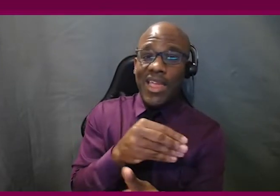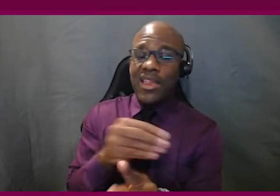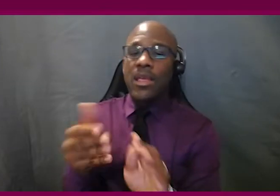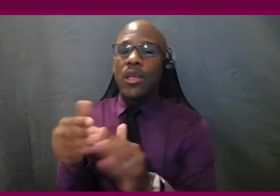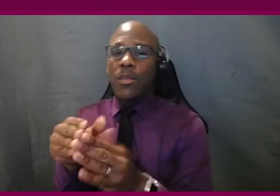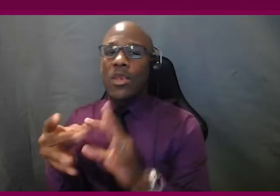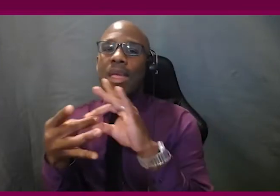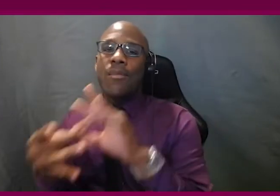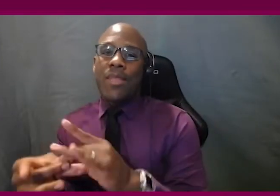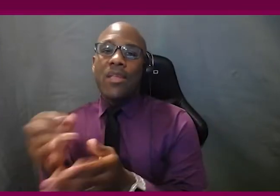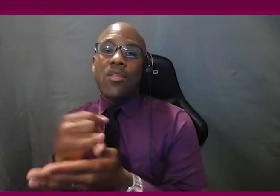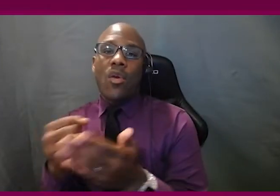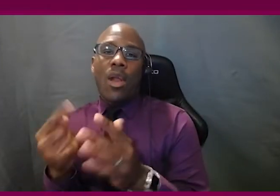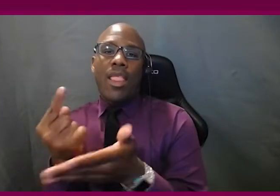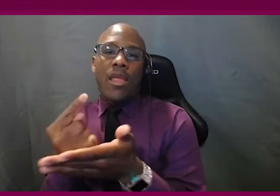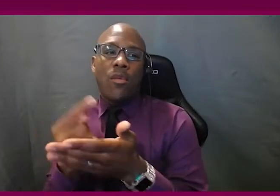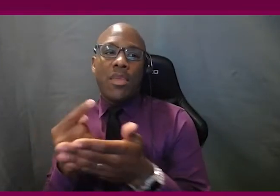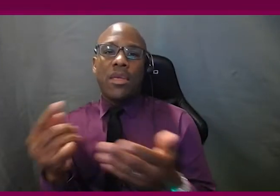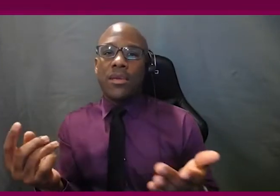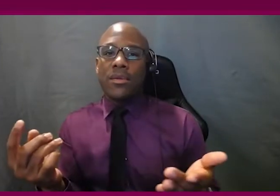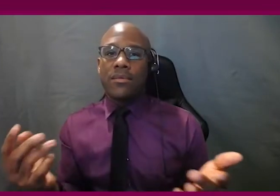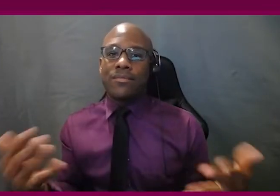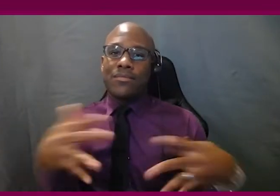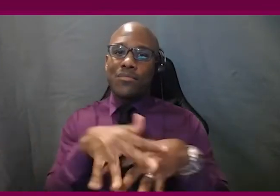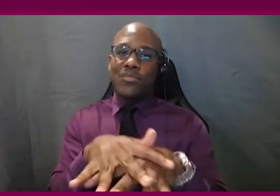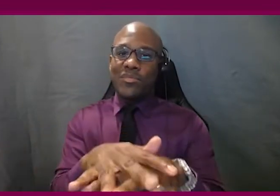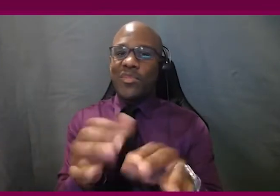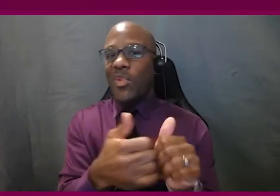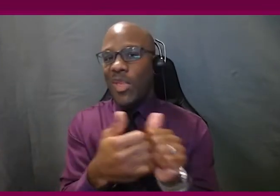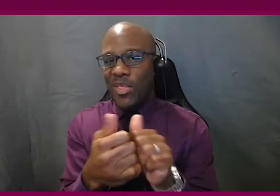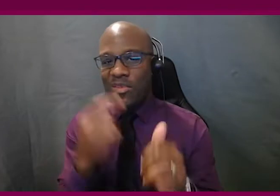more of the community based art therapy.